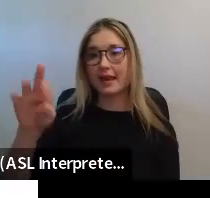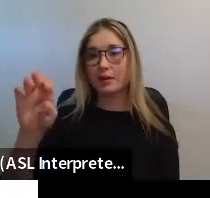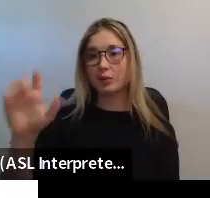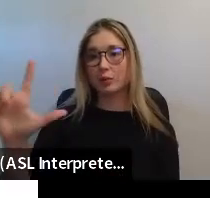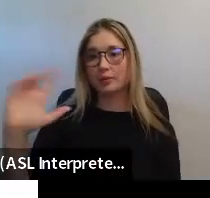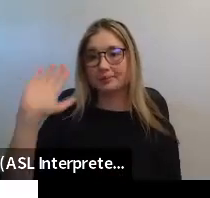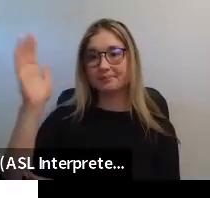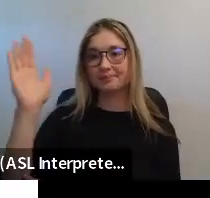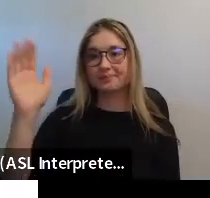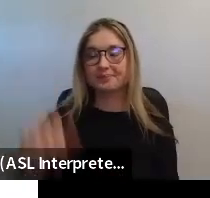to now hand it over to April.